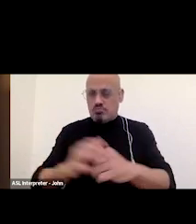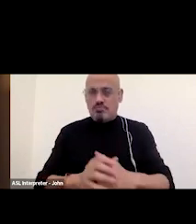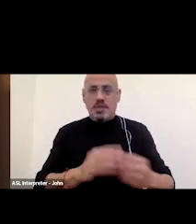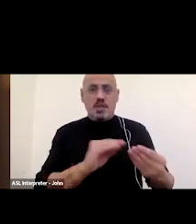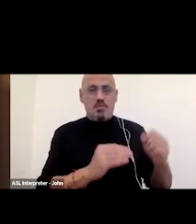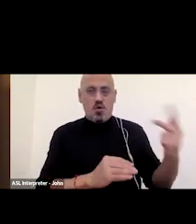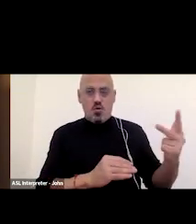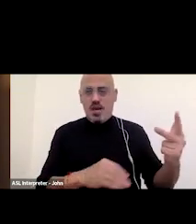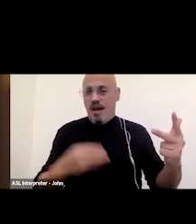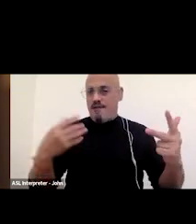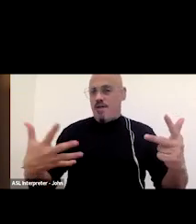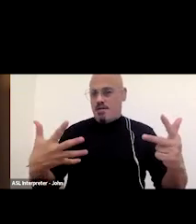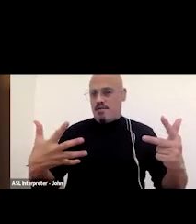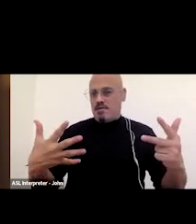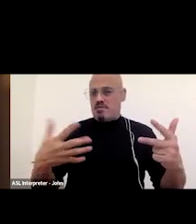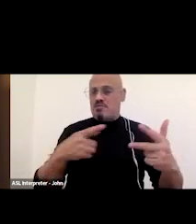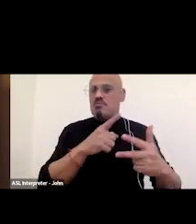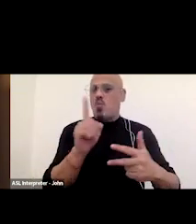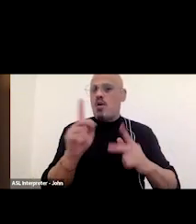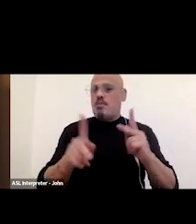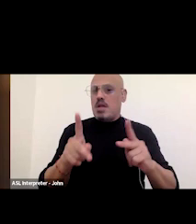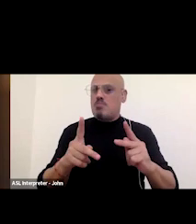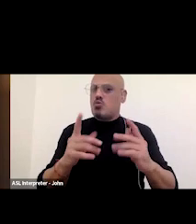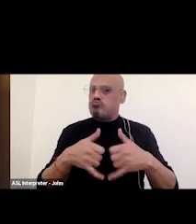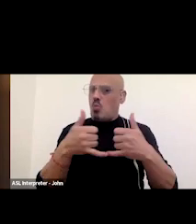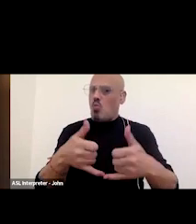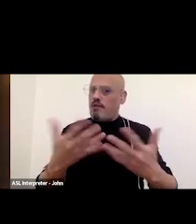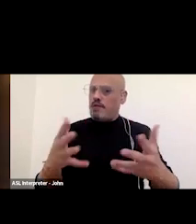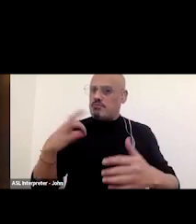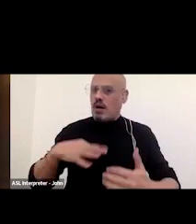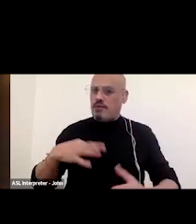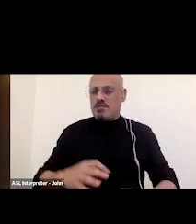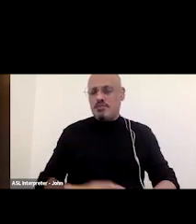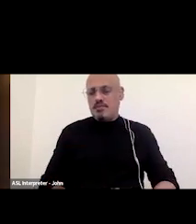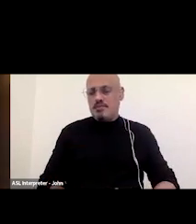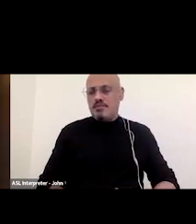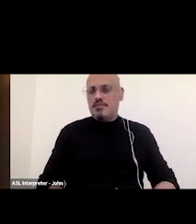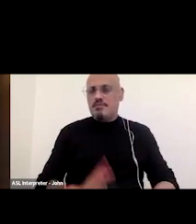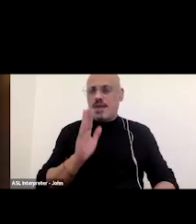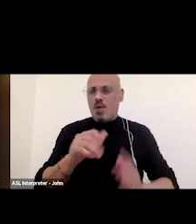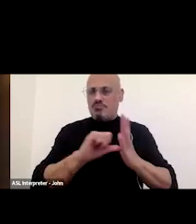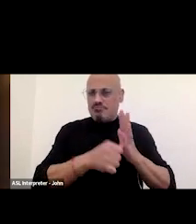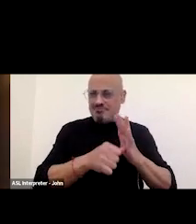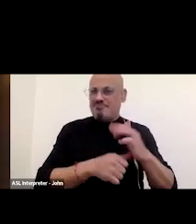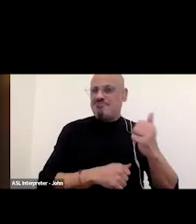and step five are where people are awarded benefits, so I'm gonna highlight those for,